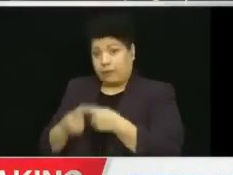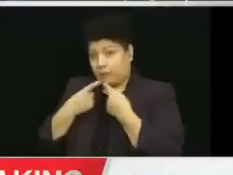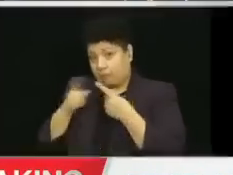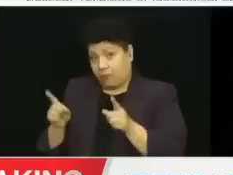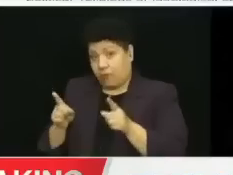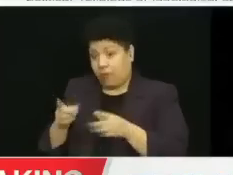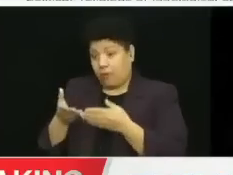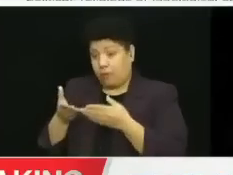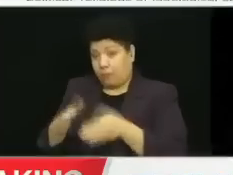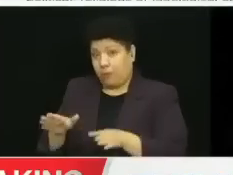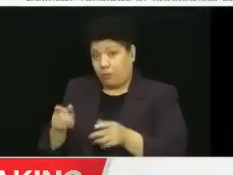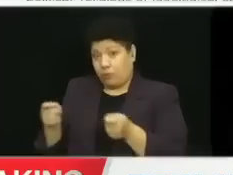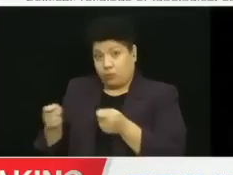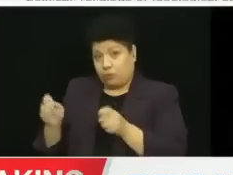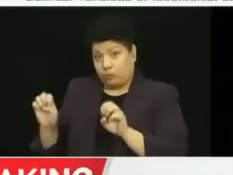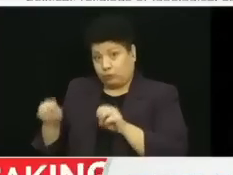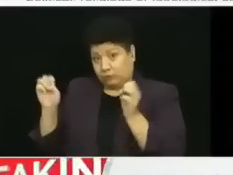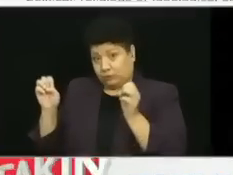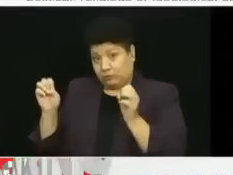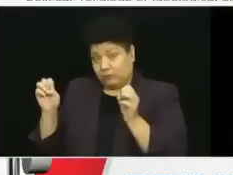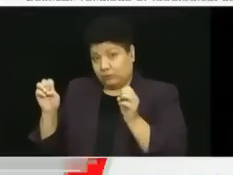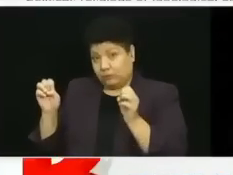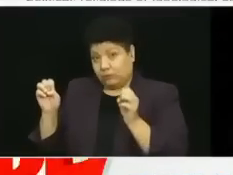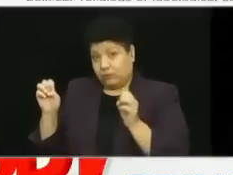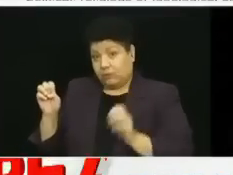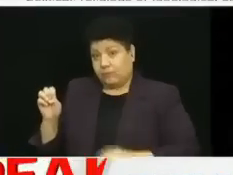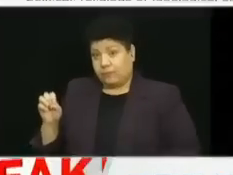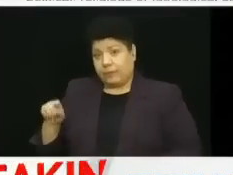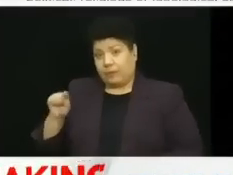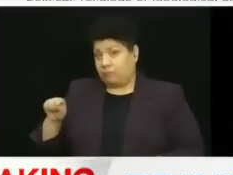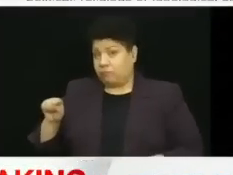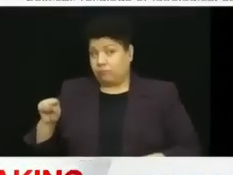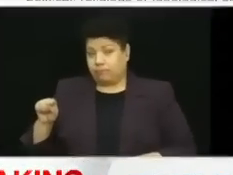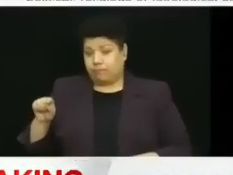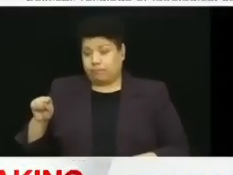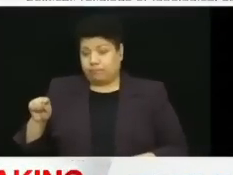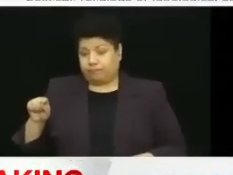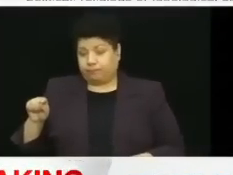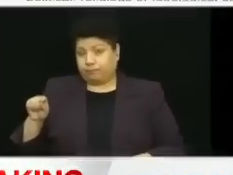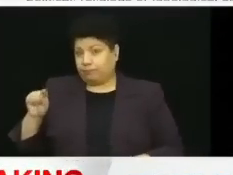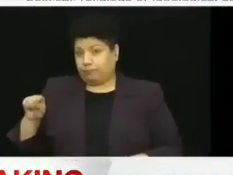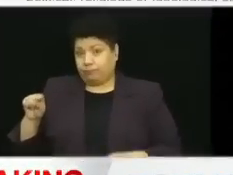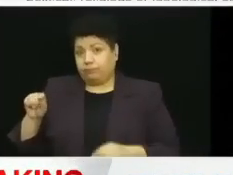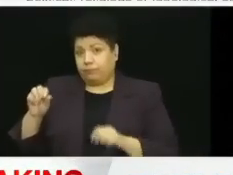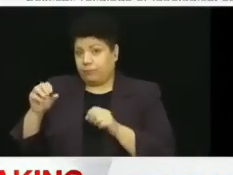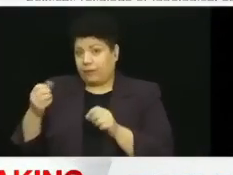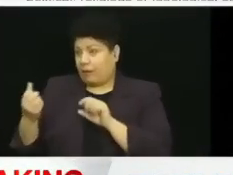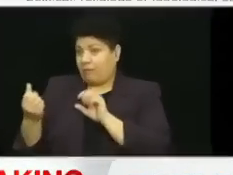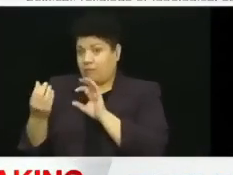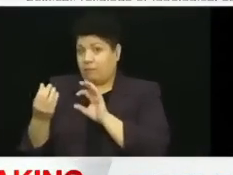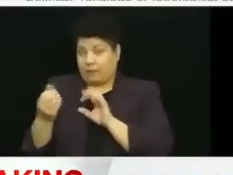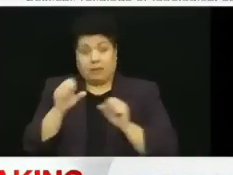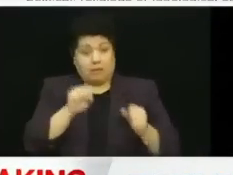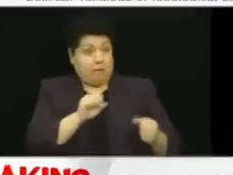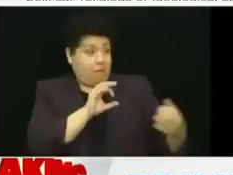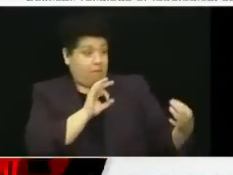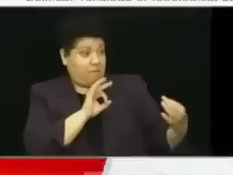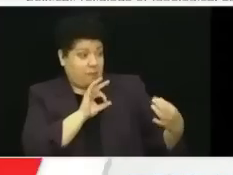ADVISER. SO WITHIN THREATS TO SECURITY OF